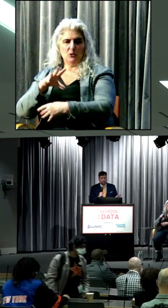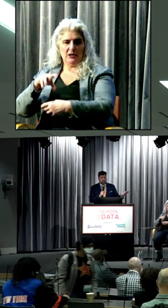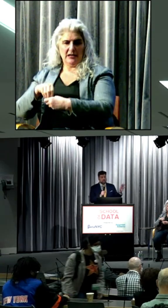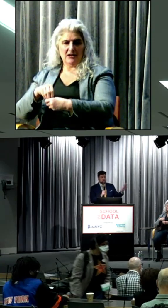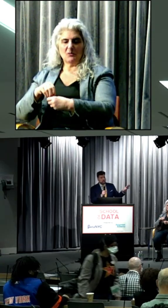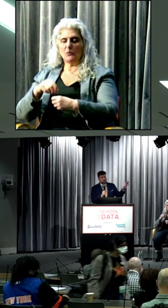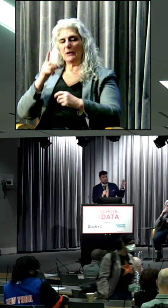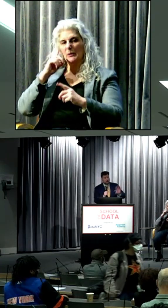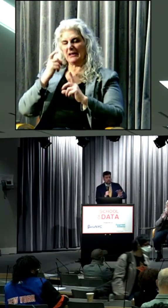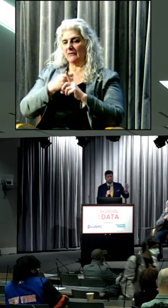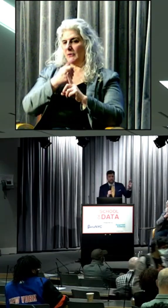All right.